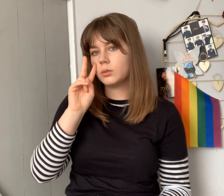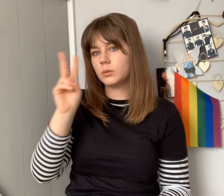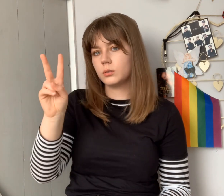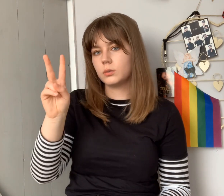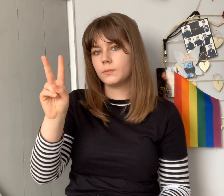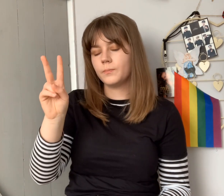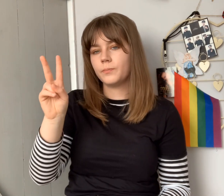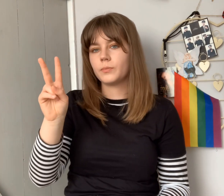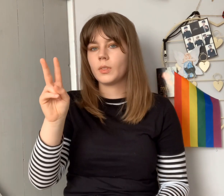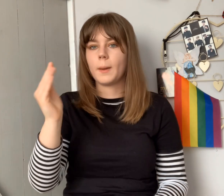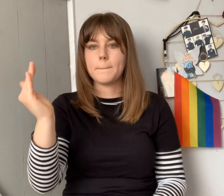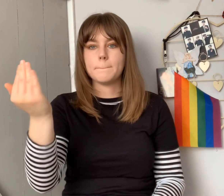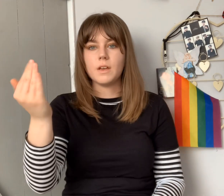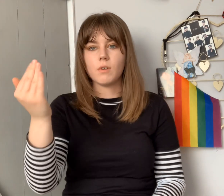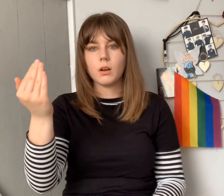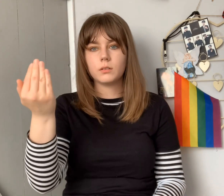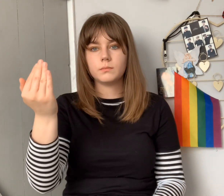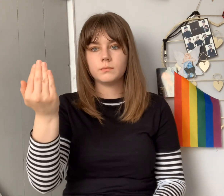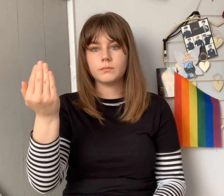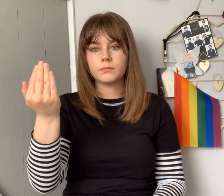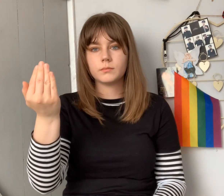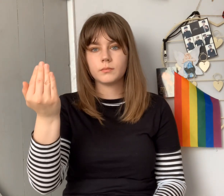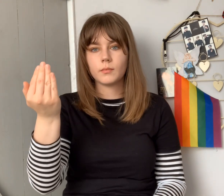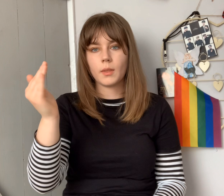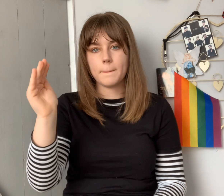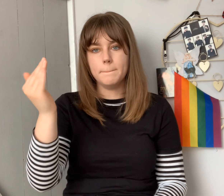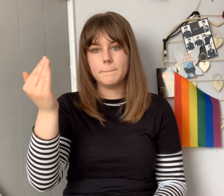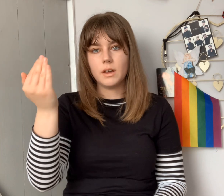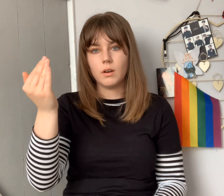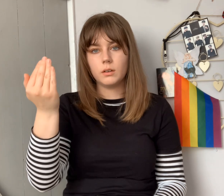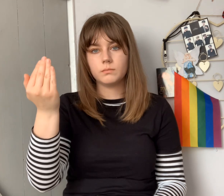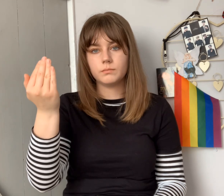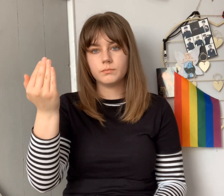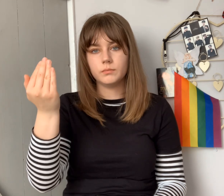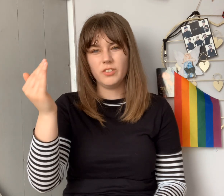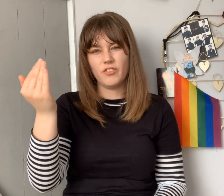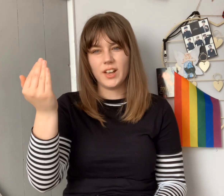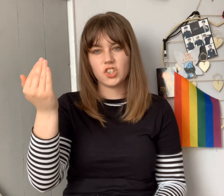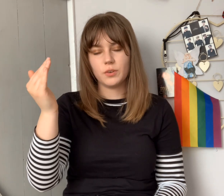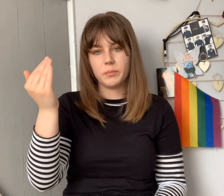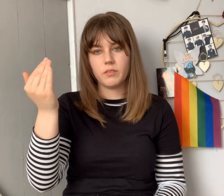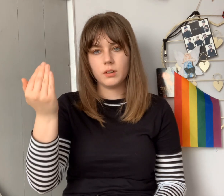"Mirror" like reflection "Mirror"